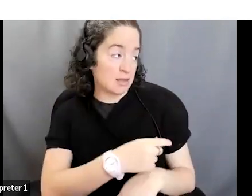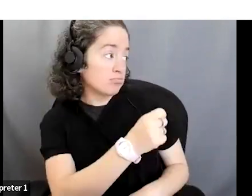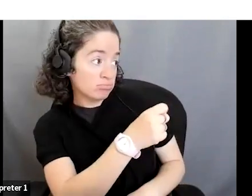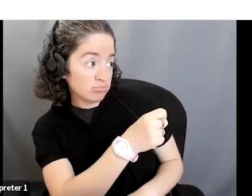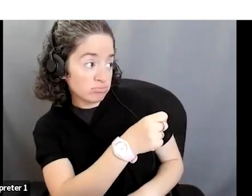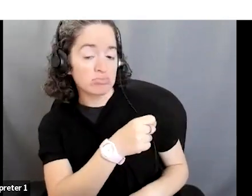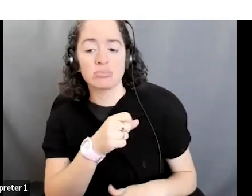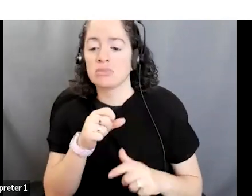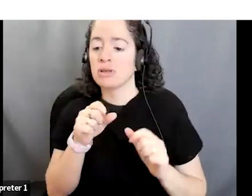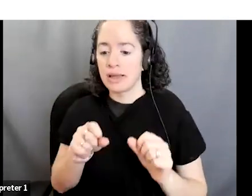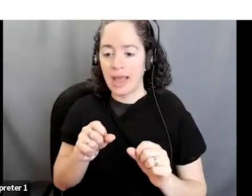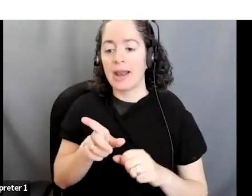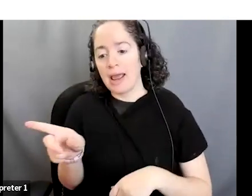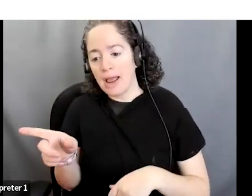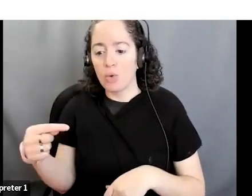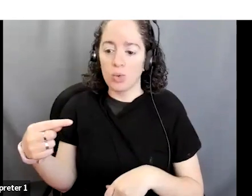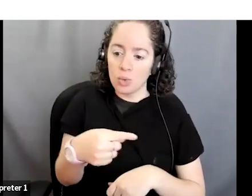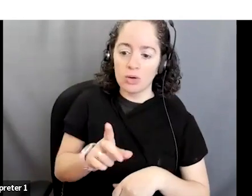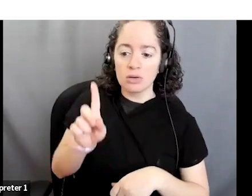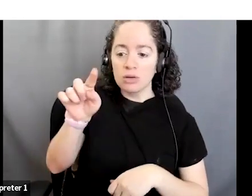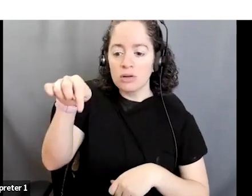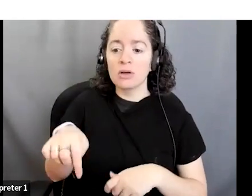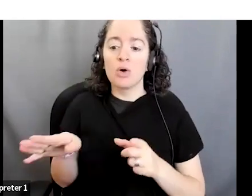It actually read out and said September 26th.